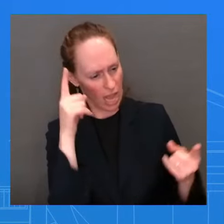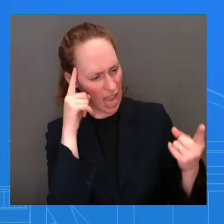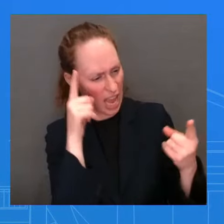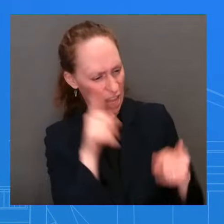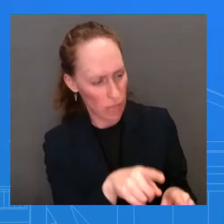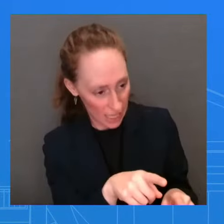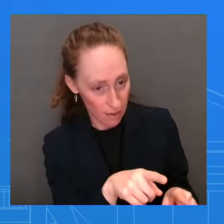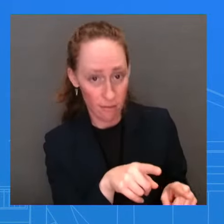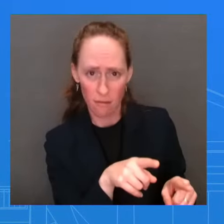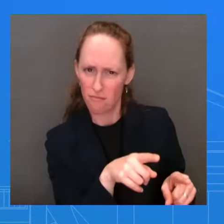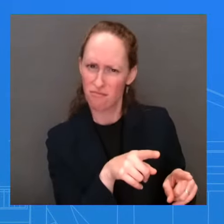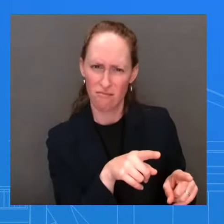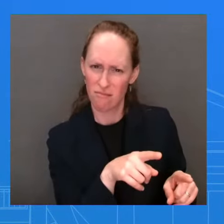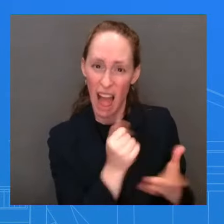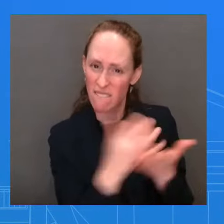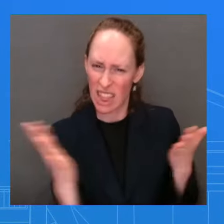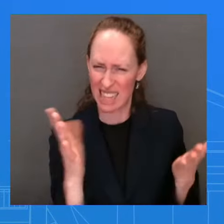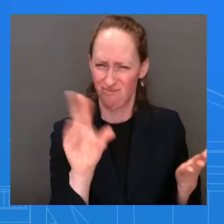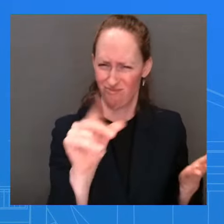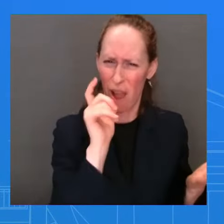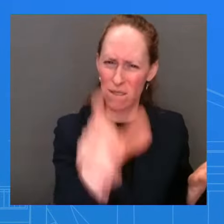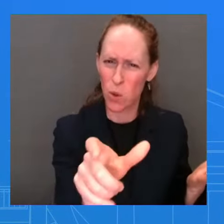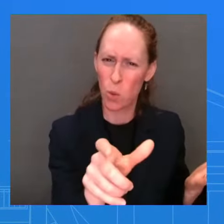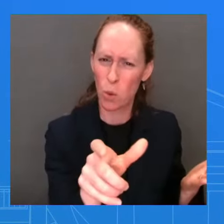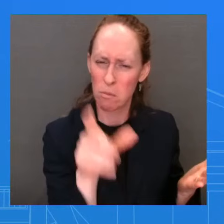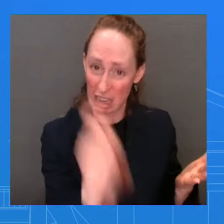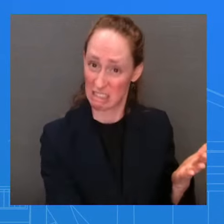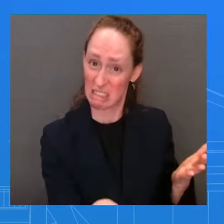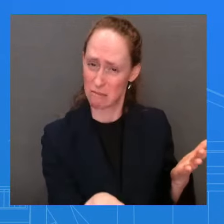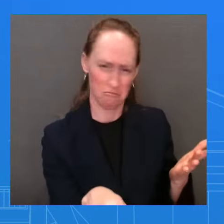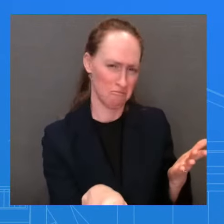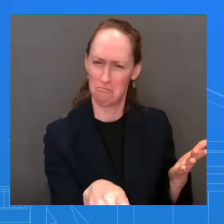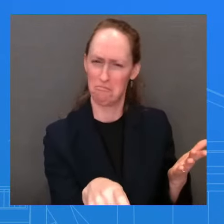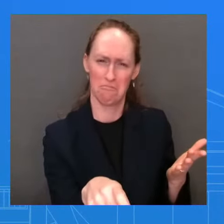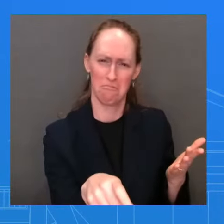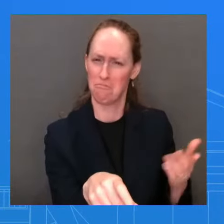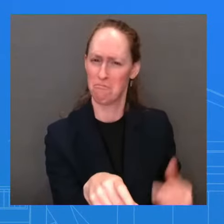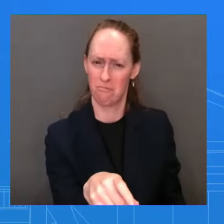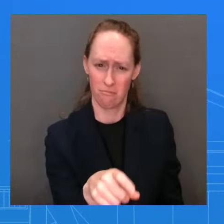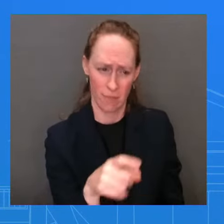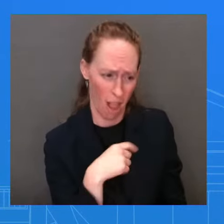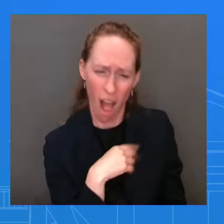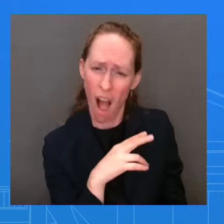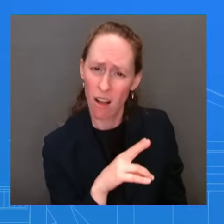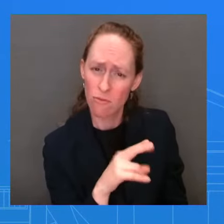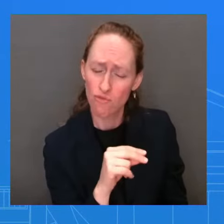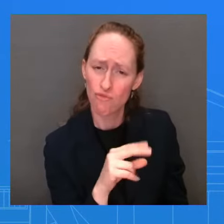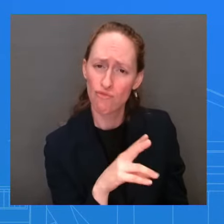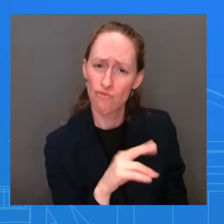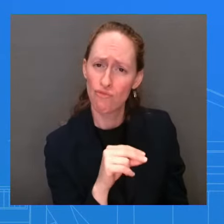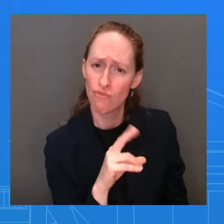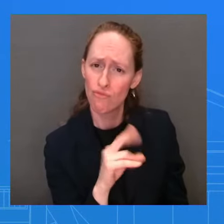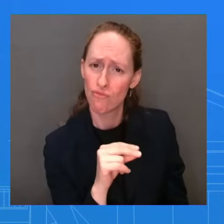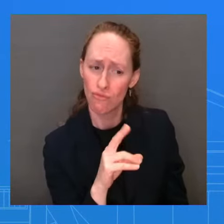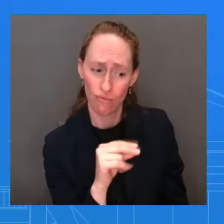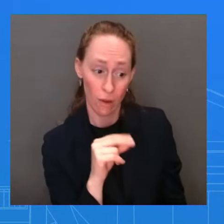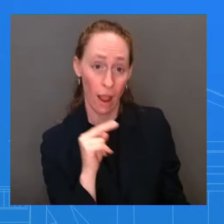And I said this at the top: That is not negotiable, and that is -- that is a devastating ask of us,